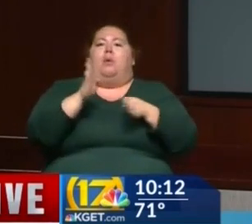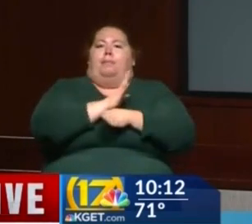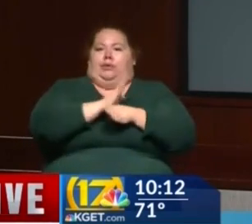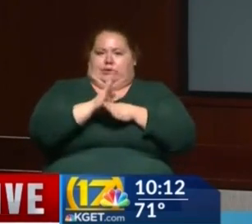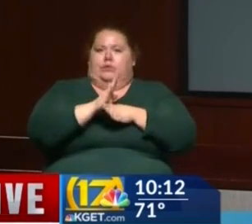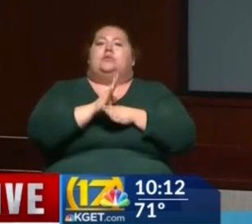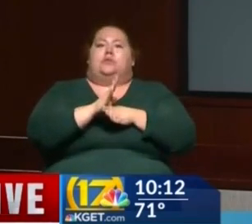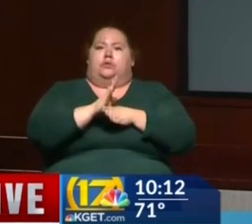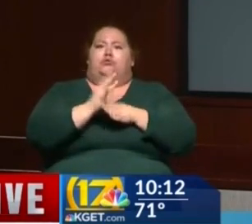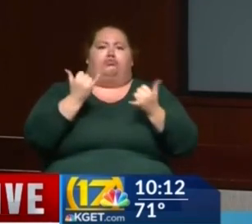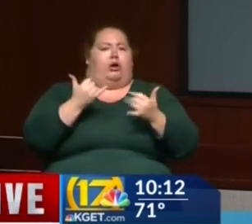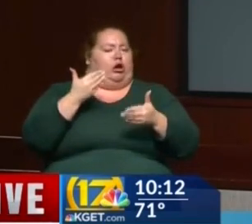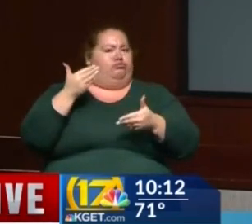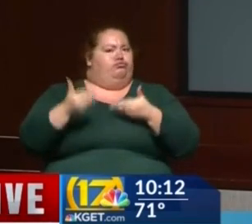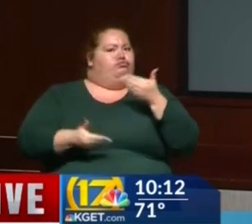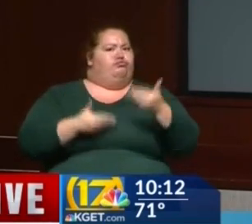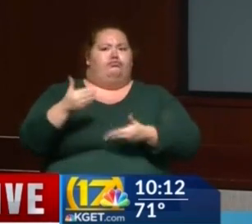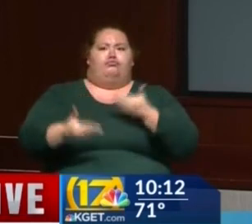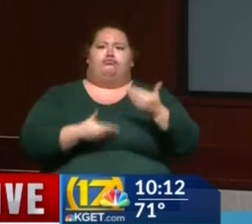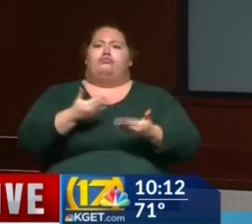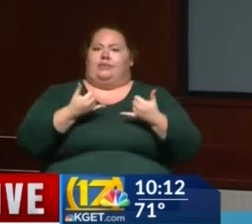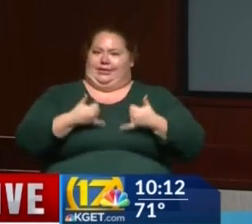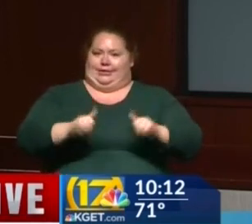TO FIND OUT MORE ABOUT THAT I